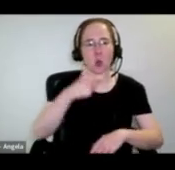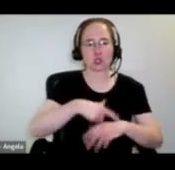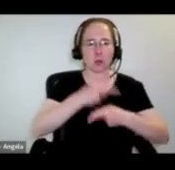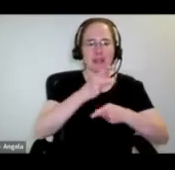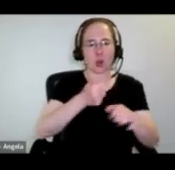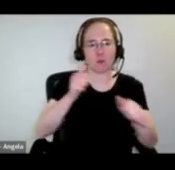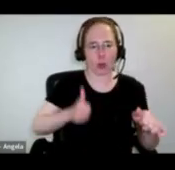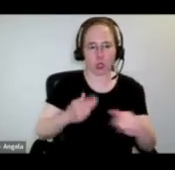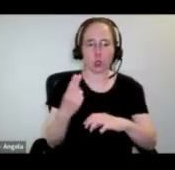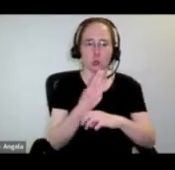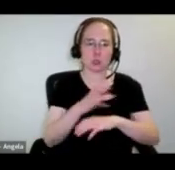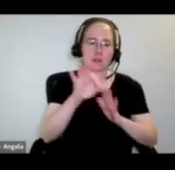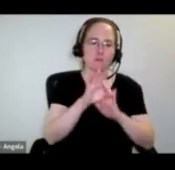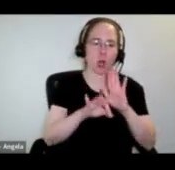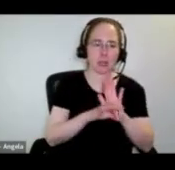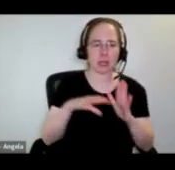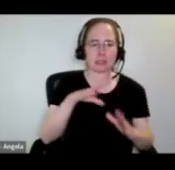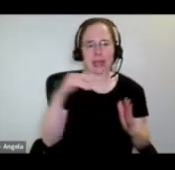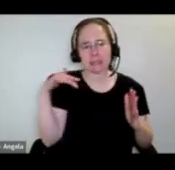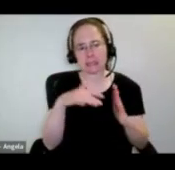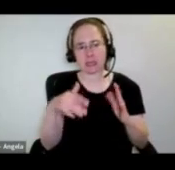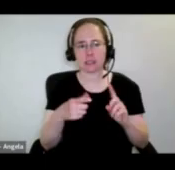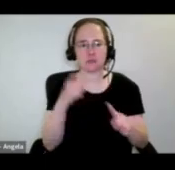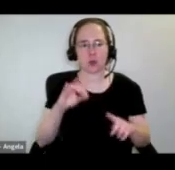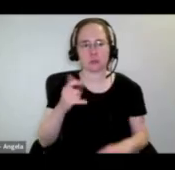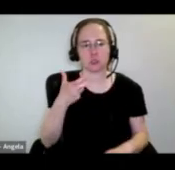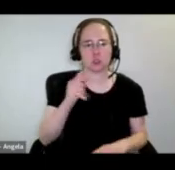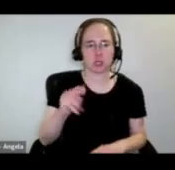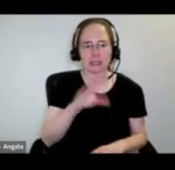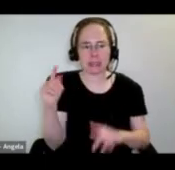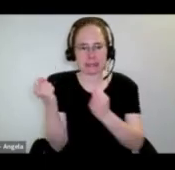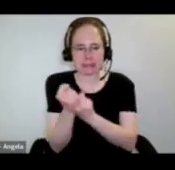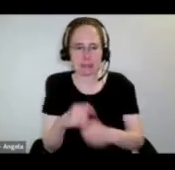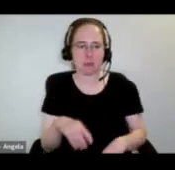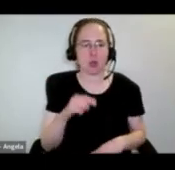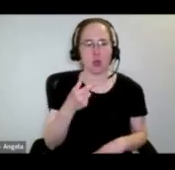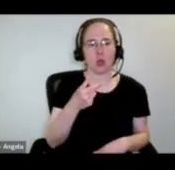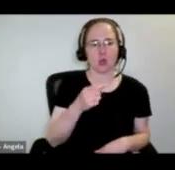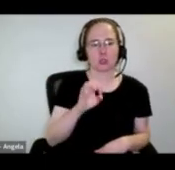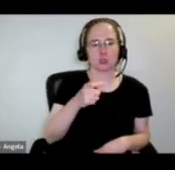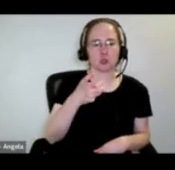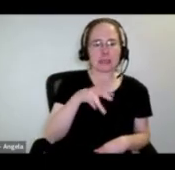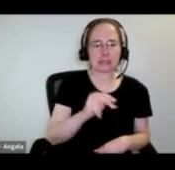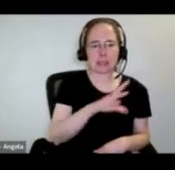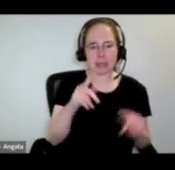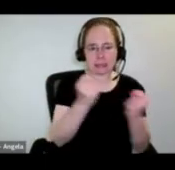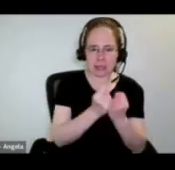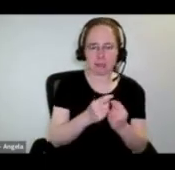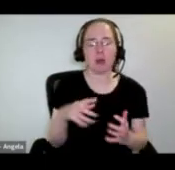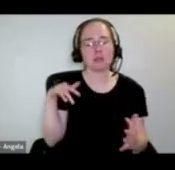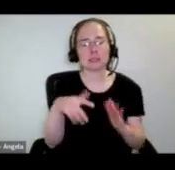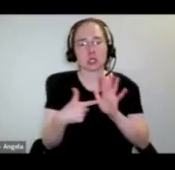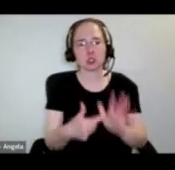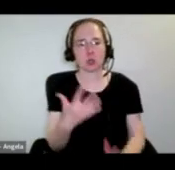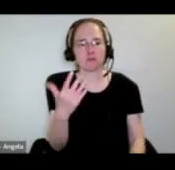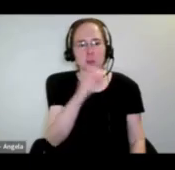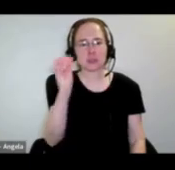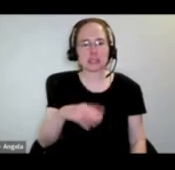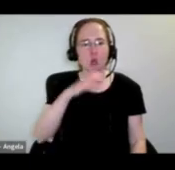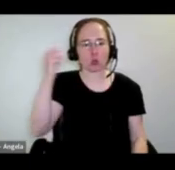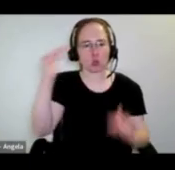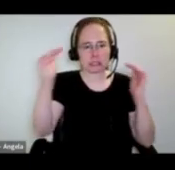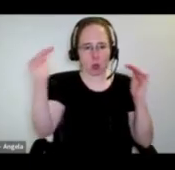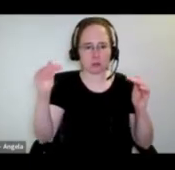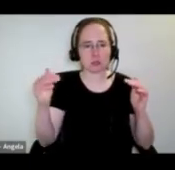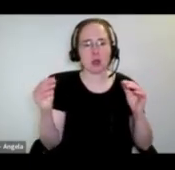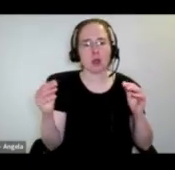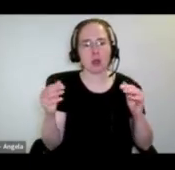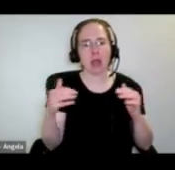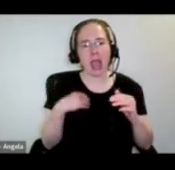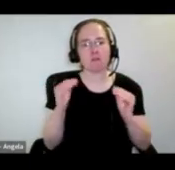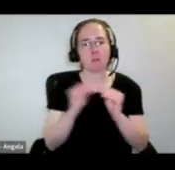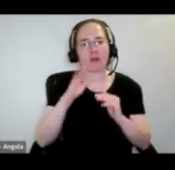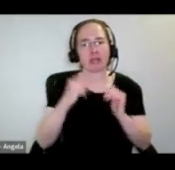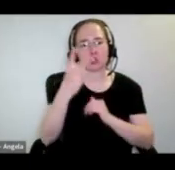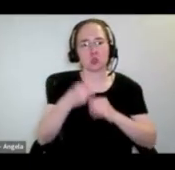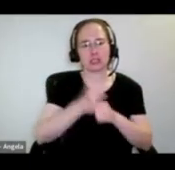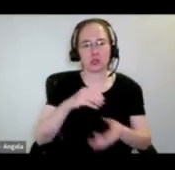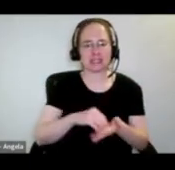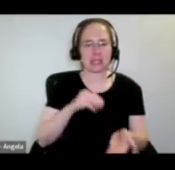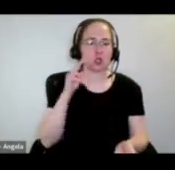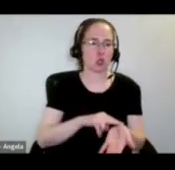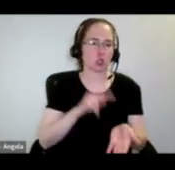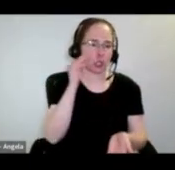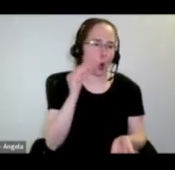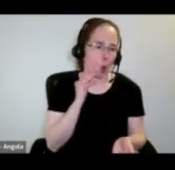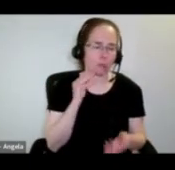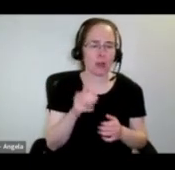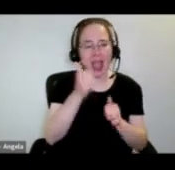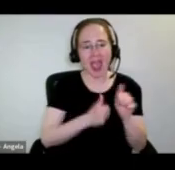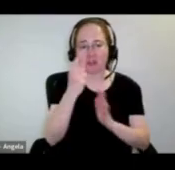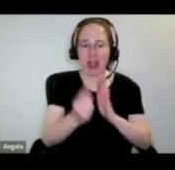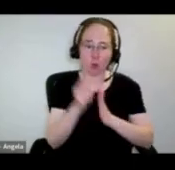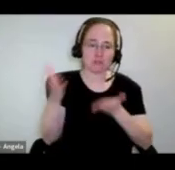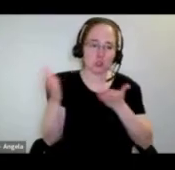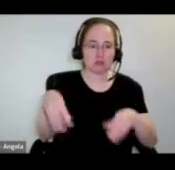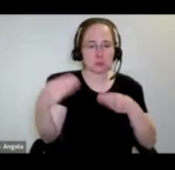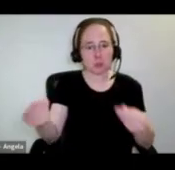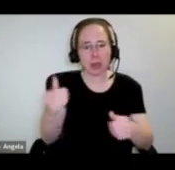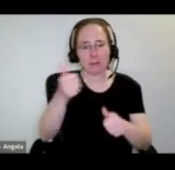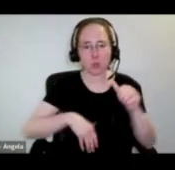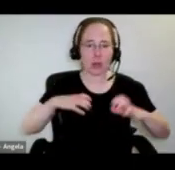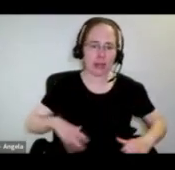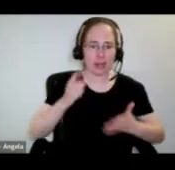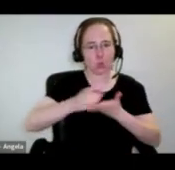David Watkins: Monamie calculated days of long-term care avoided using, in part, formulas and studies by, Johnson and team and Jorgensen and team, and those studies showed that 15% of older adults spend more than 2 years in a nursing home.